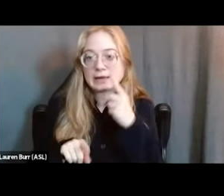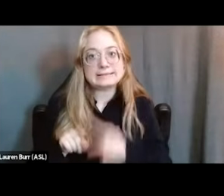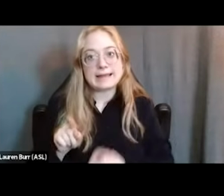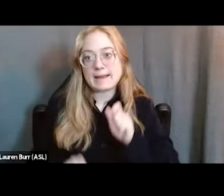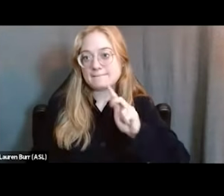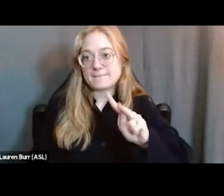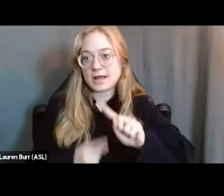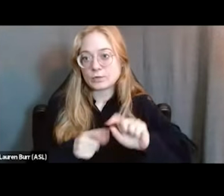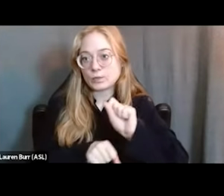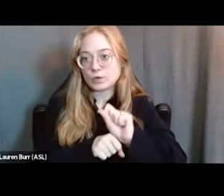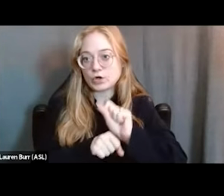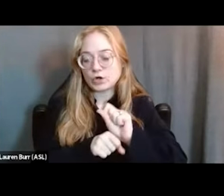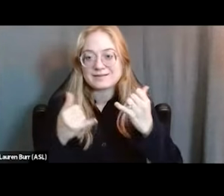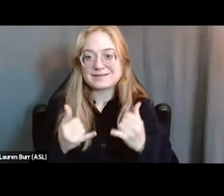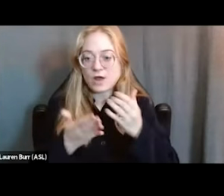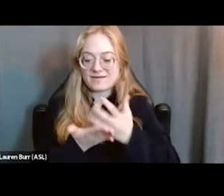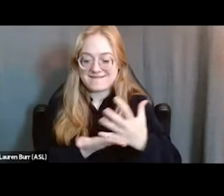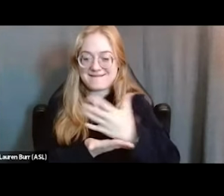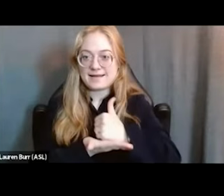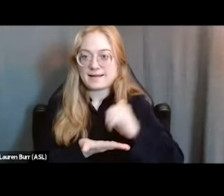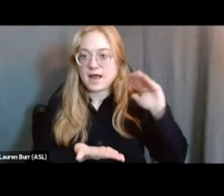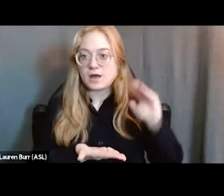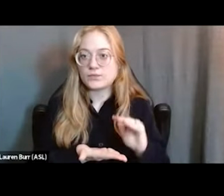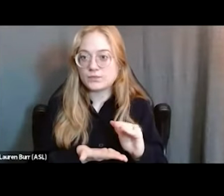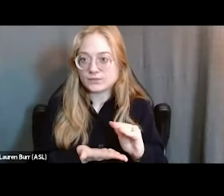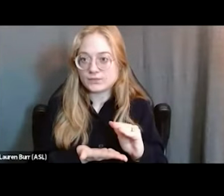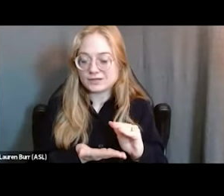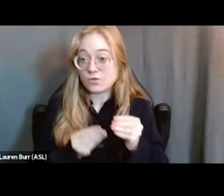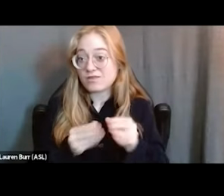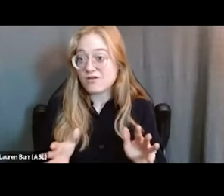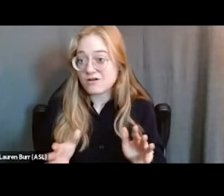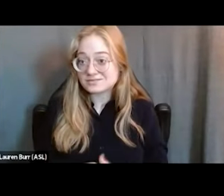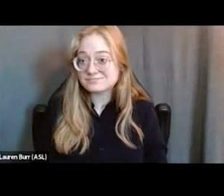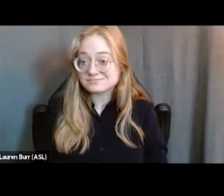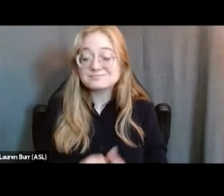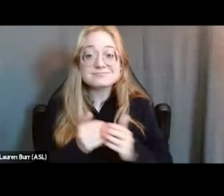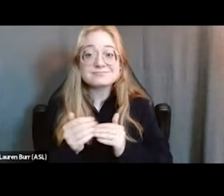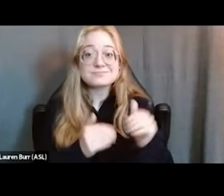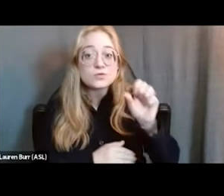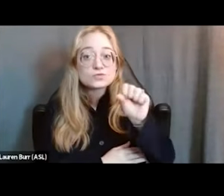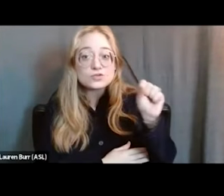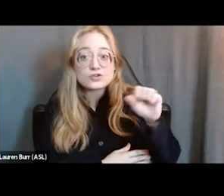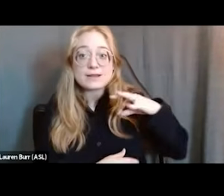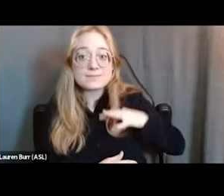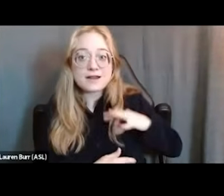we suddenly have a loss of income. And even if somebody is connected with benefits, we know that social security benefits take quite some time